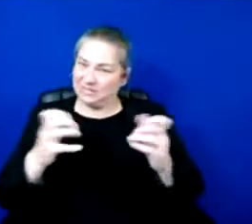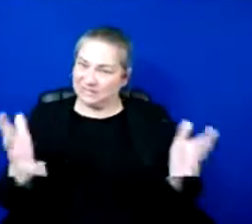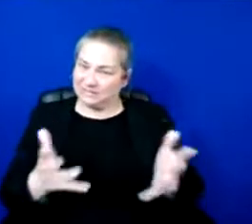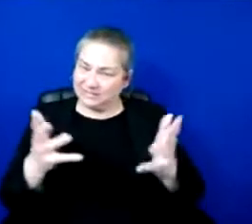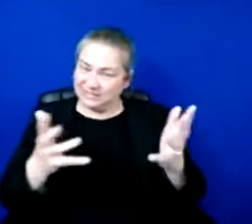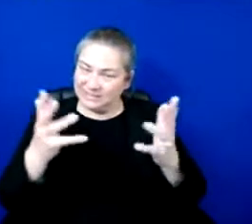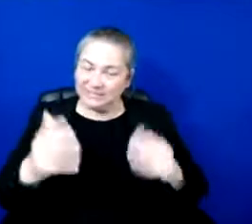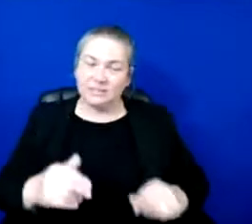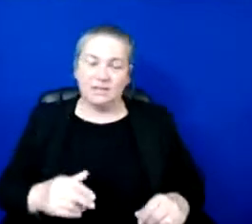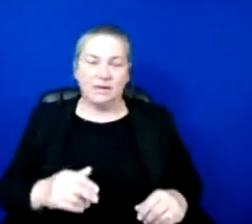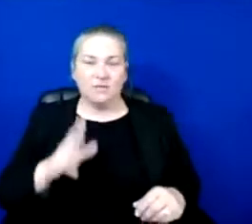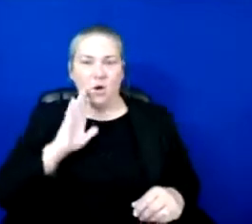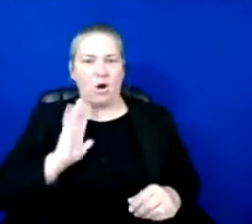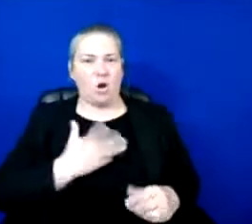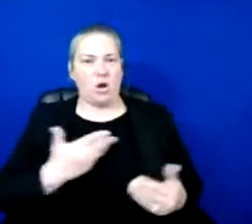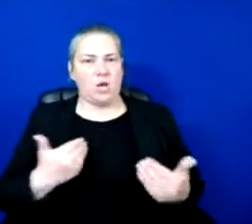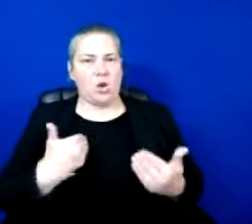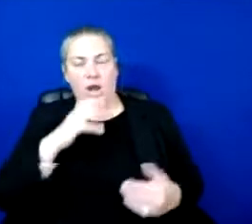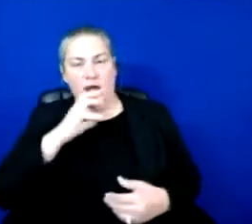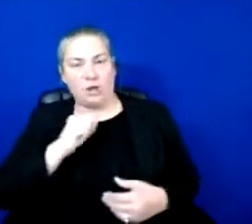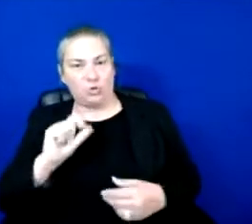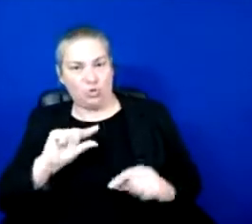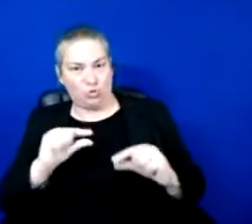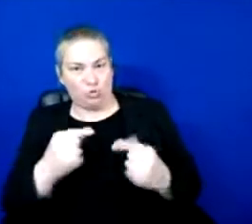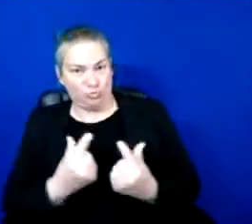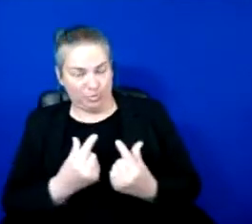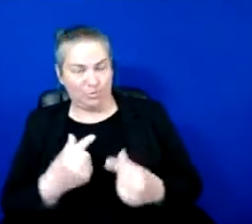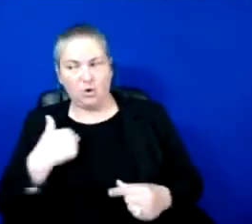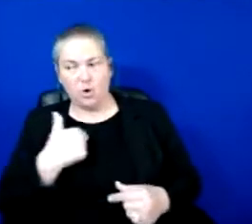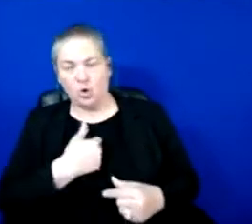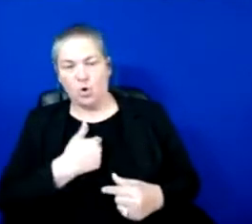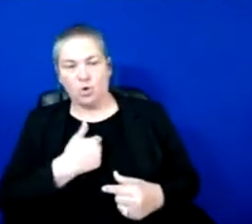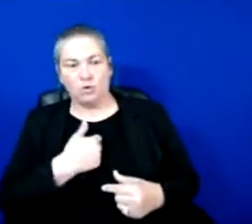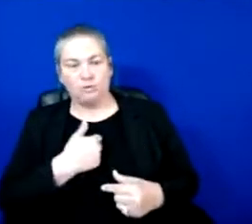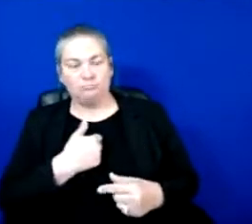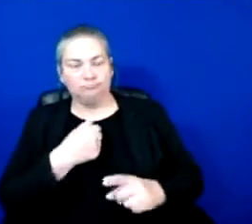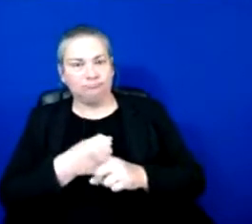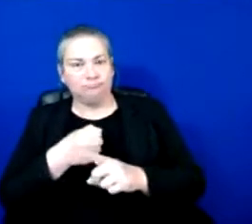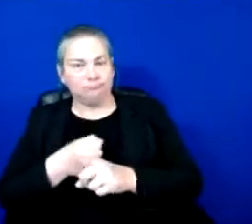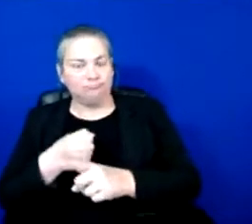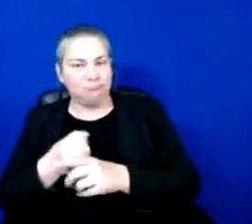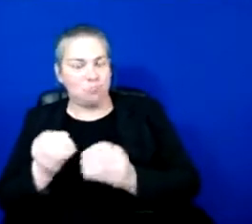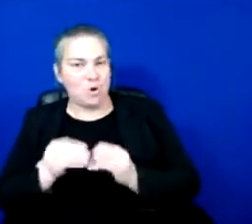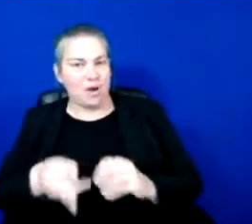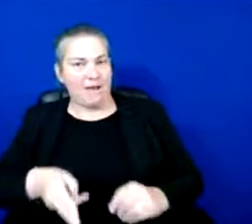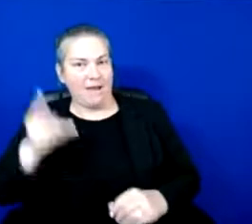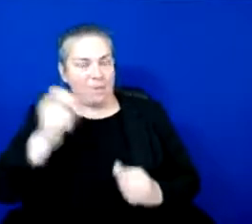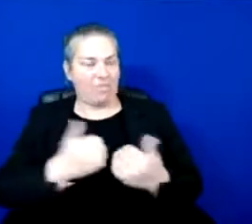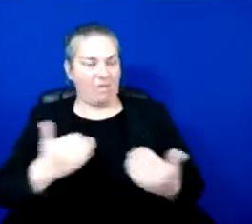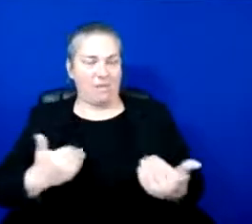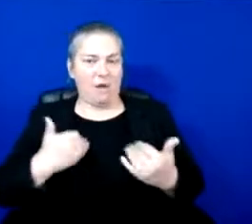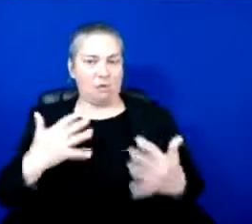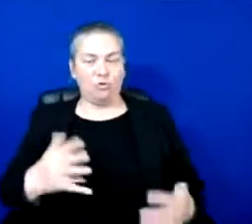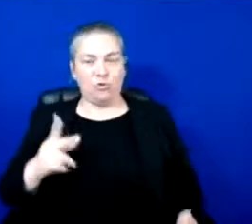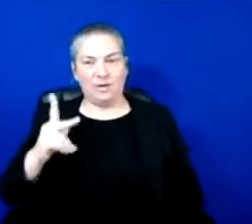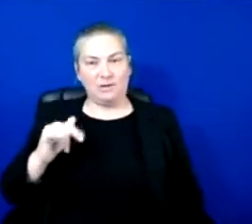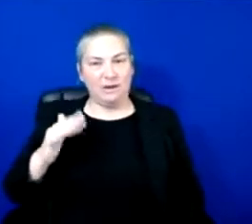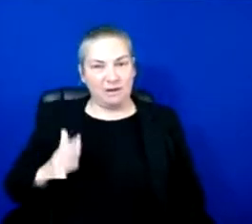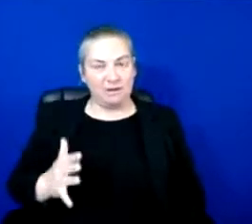younger age groups as well. See today are incident rate is much higher among younger Kentucky and than older Kentucky. And, and it's directly